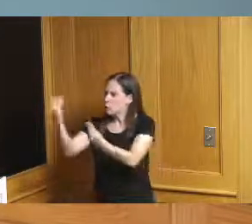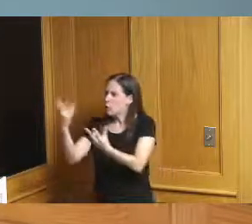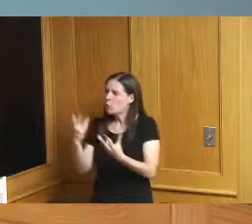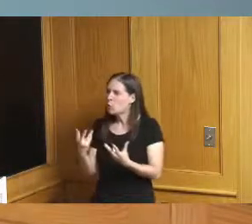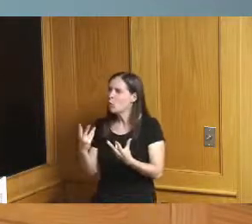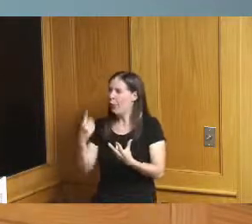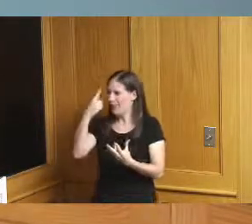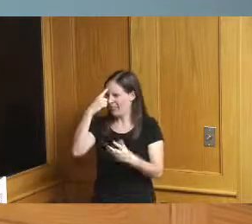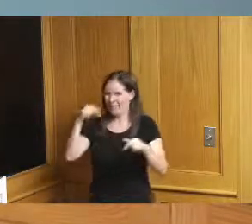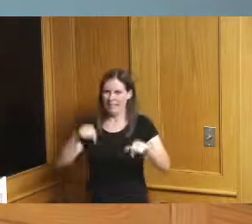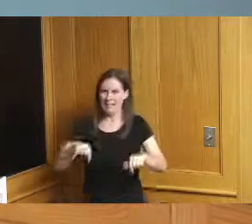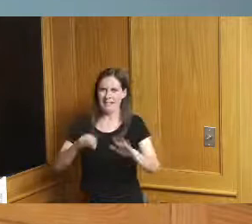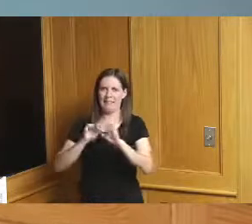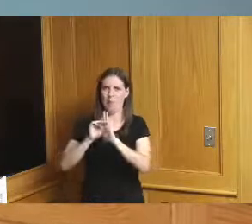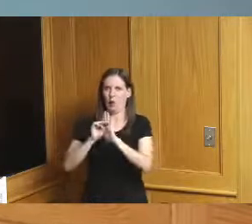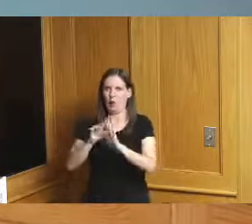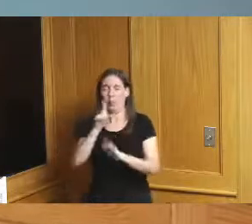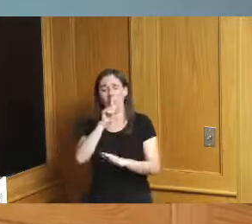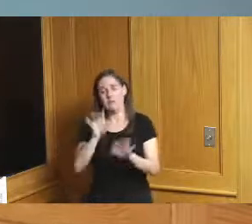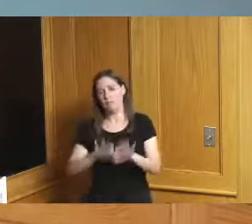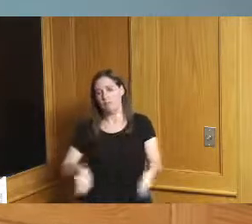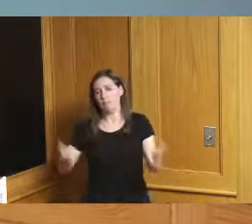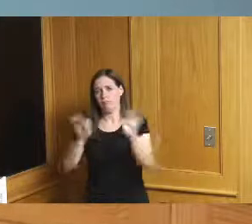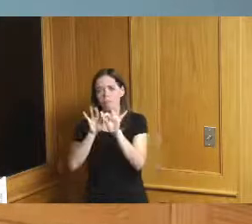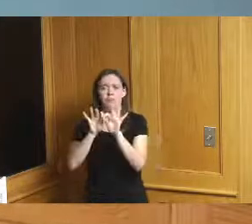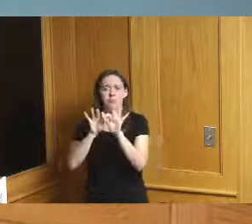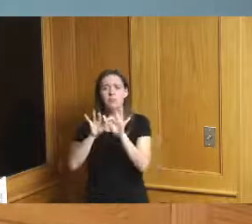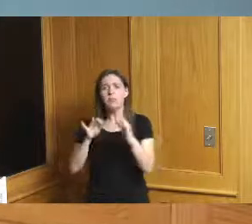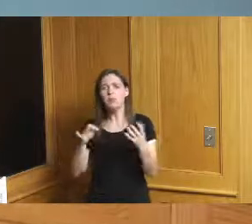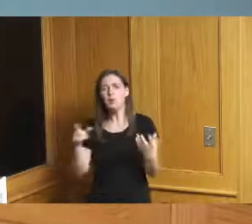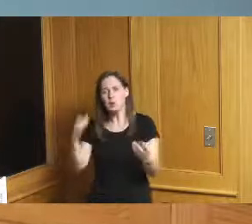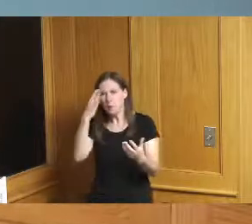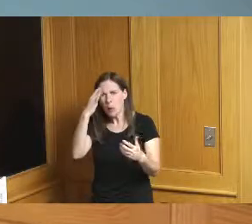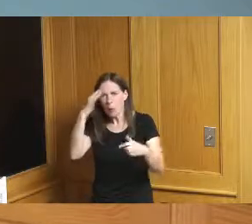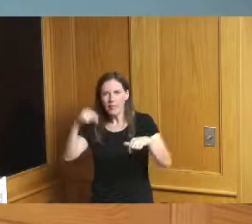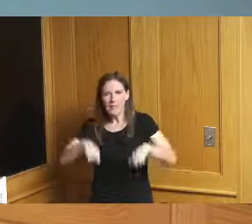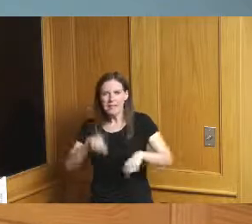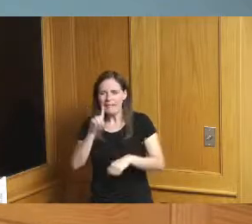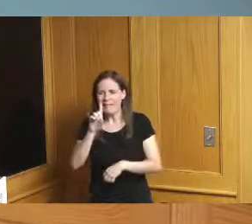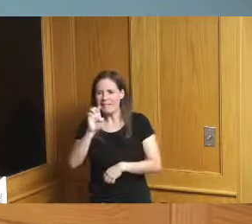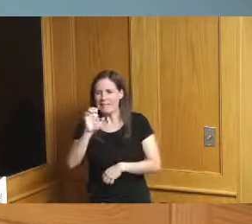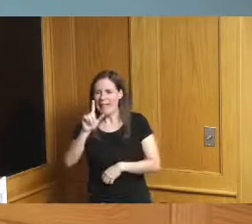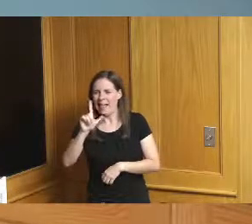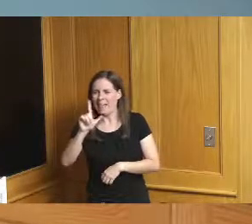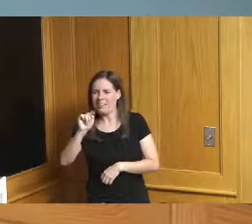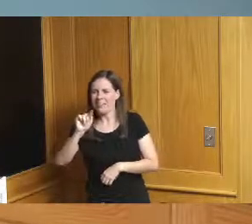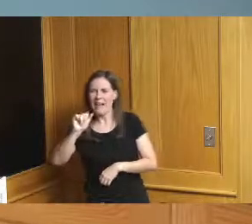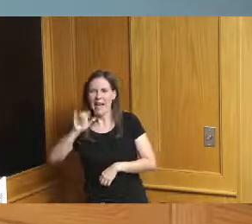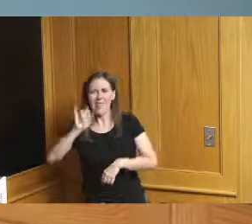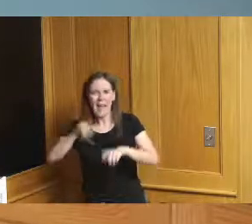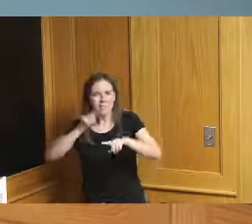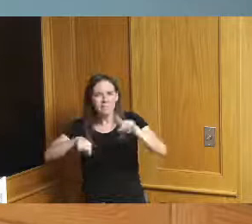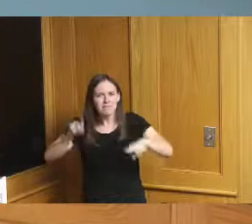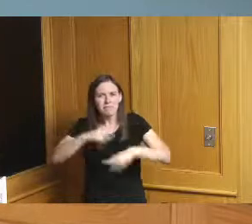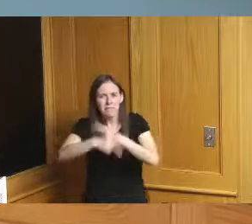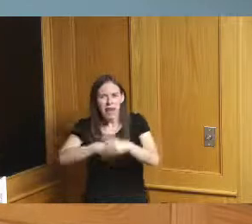is necessary based on like you said even with this variant out there where our cases are going up um